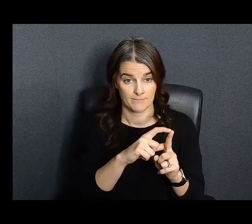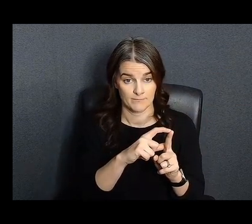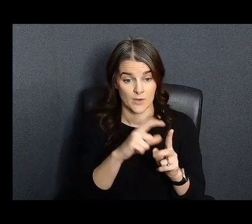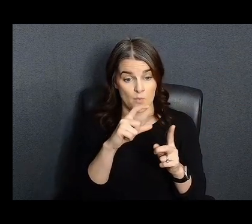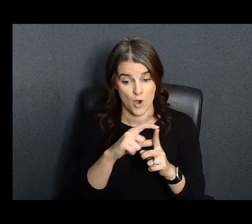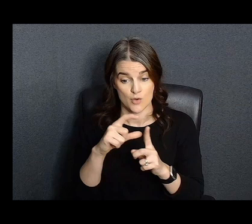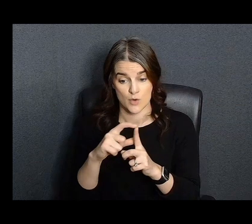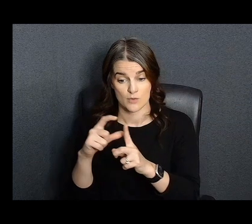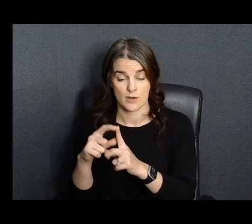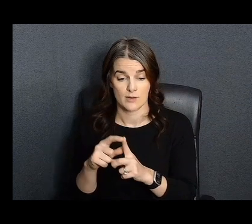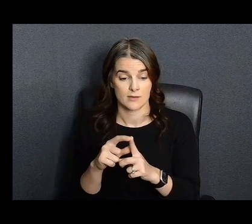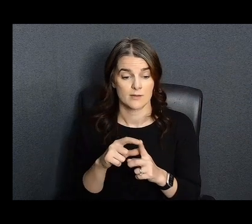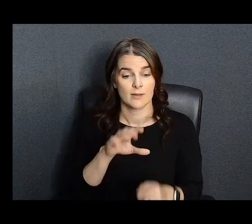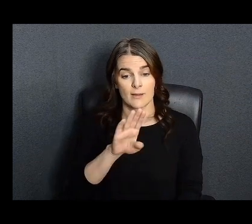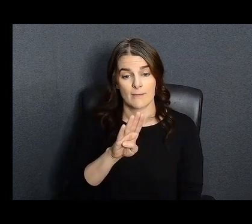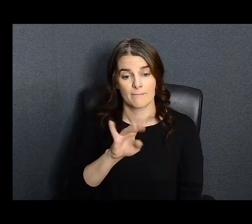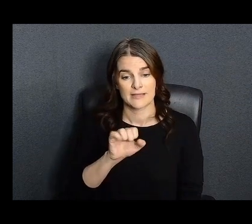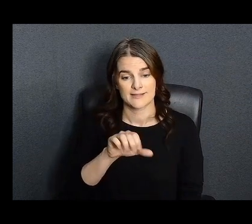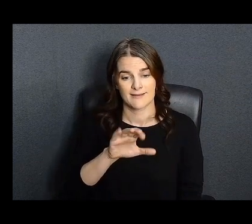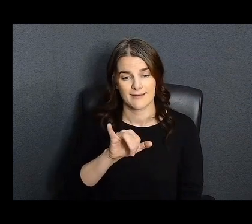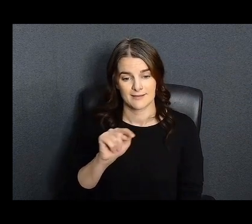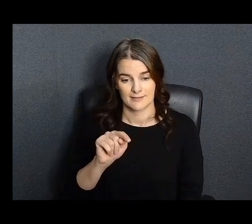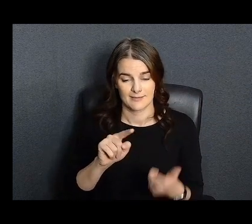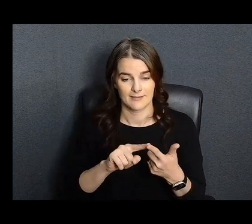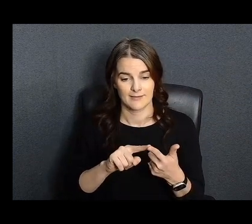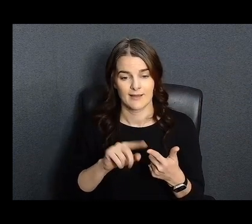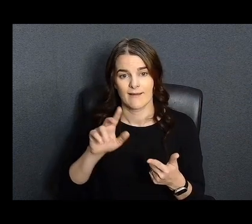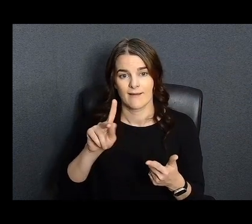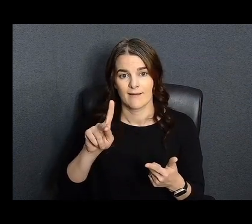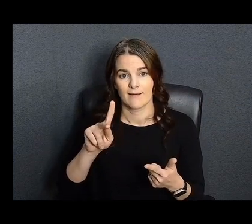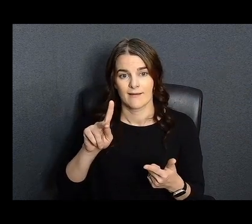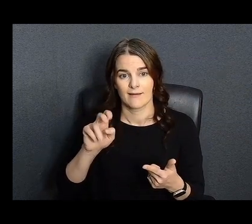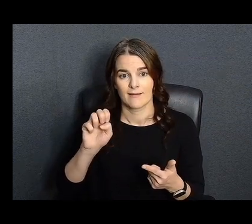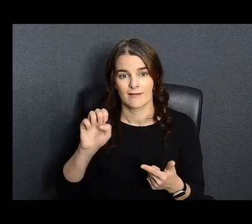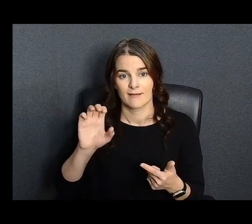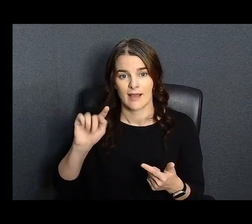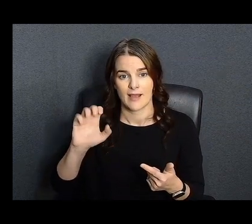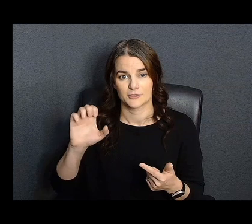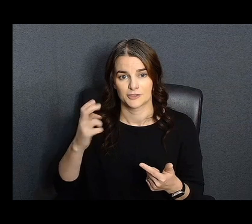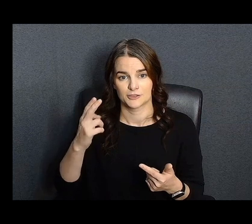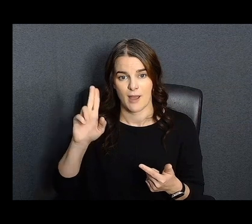A couple words. Biscuit, ketchup, If I could spell, and egg.